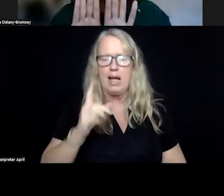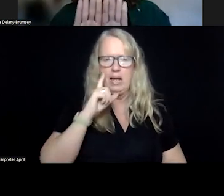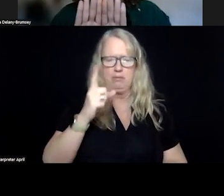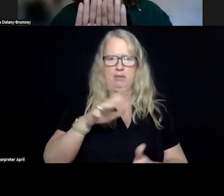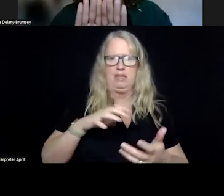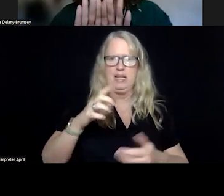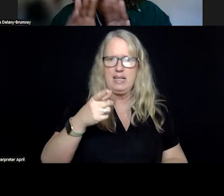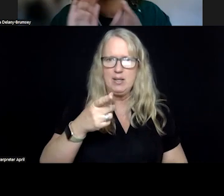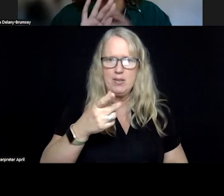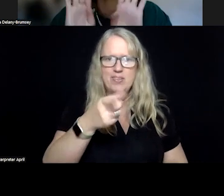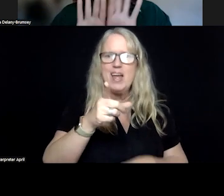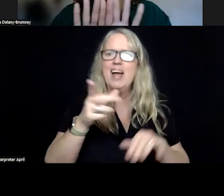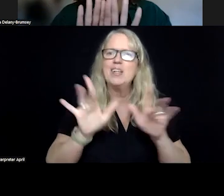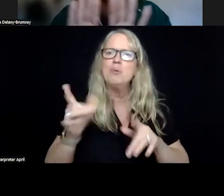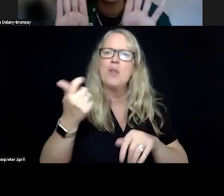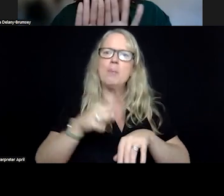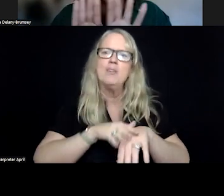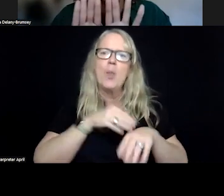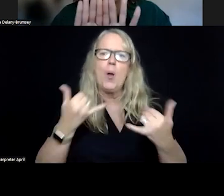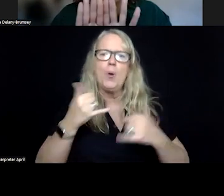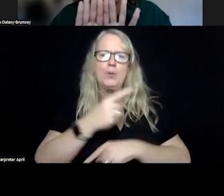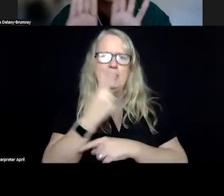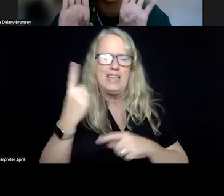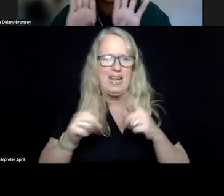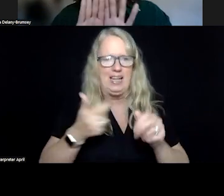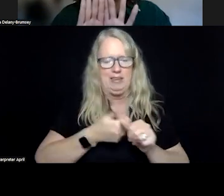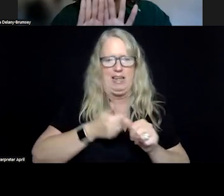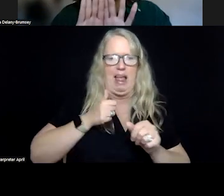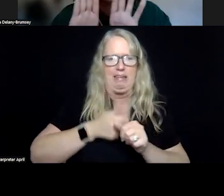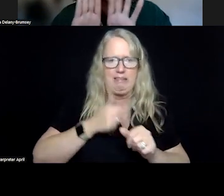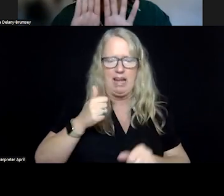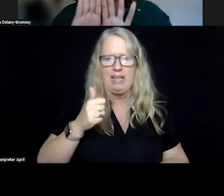IS SLOW SO I THINK I AM GETTING A LAG SO I AM TRYING TO -- TRYING TO MAKE